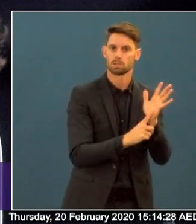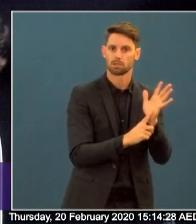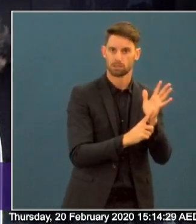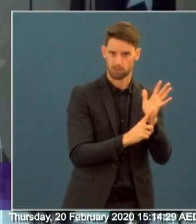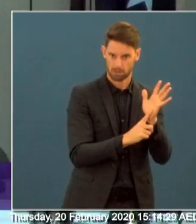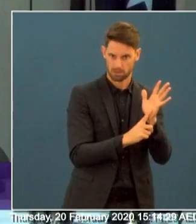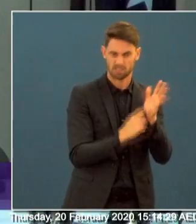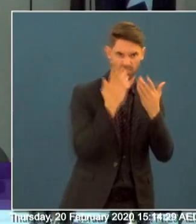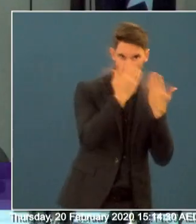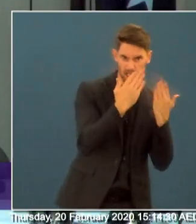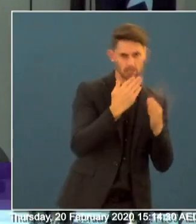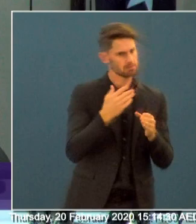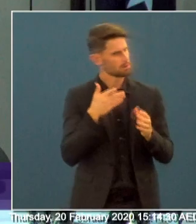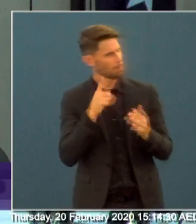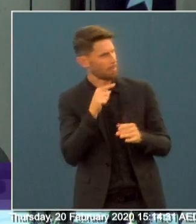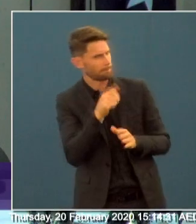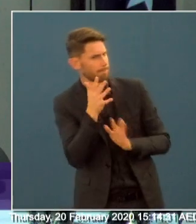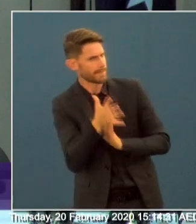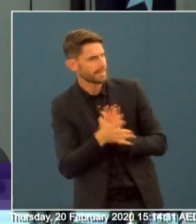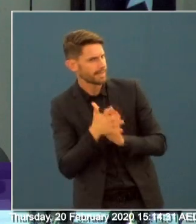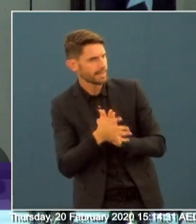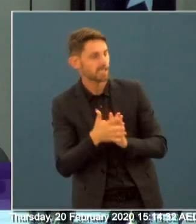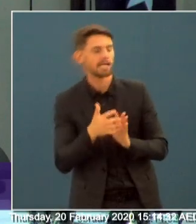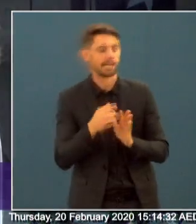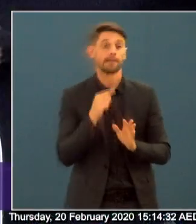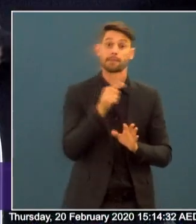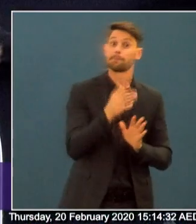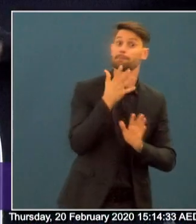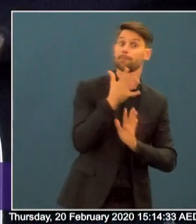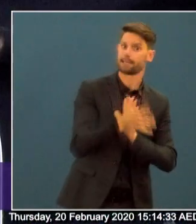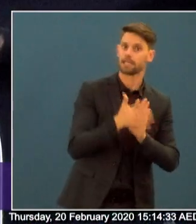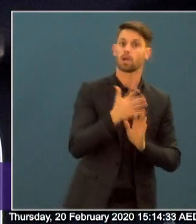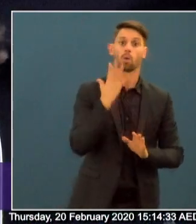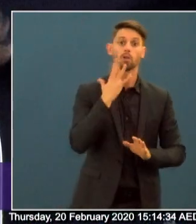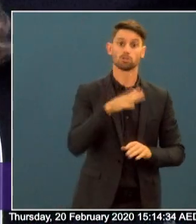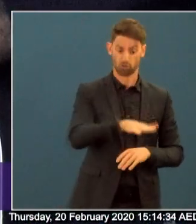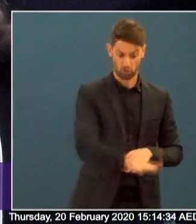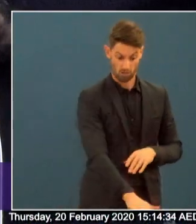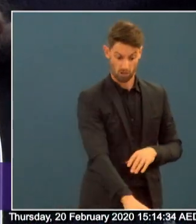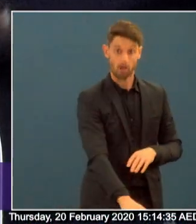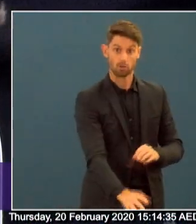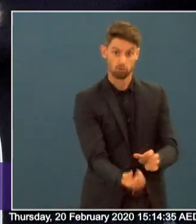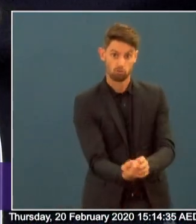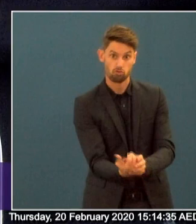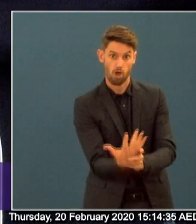Developmental are those conditions that arise during the developmental period that have an impact on development.